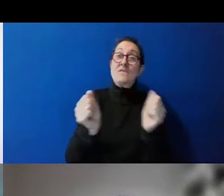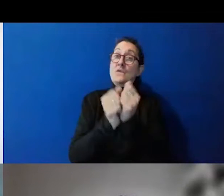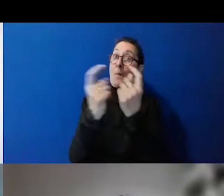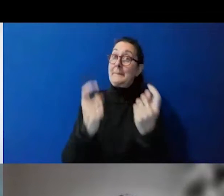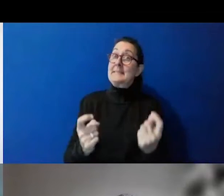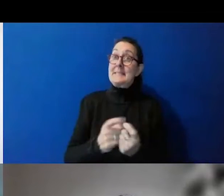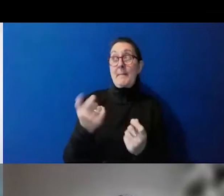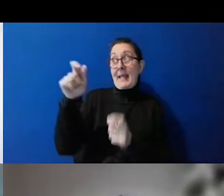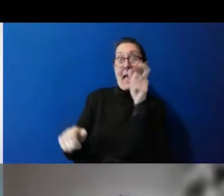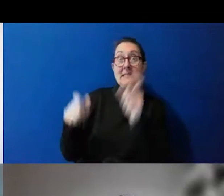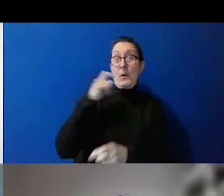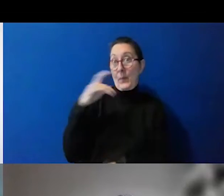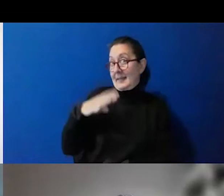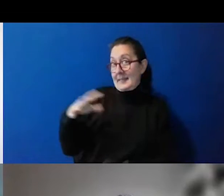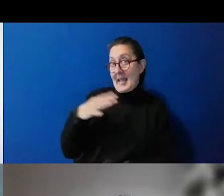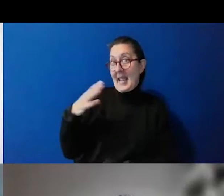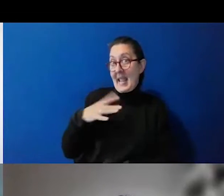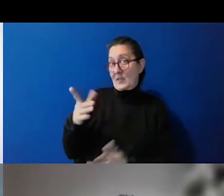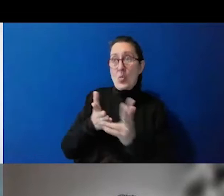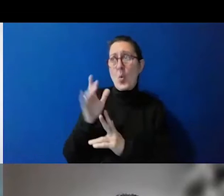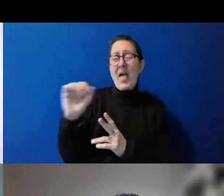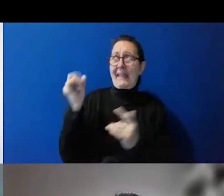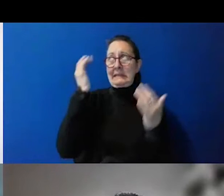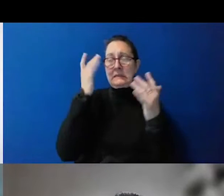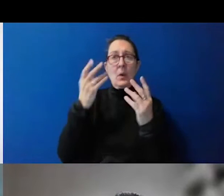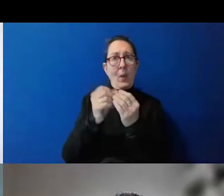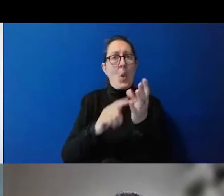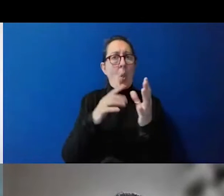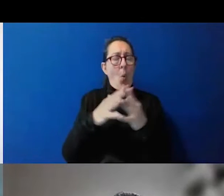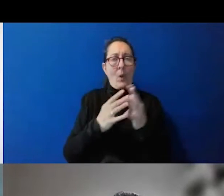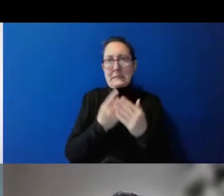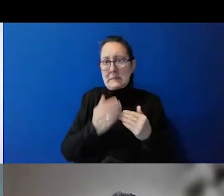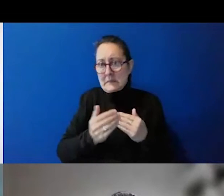uh throughout the course of their legal matter and for many customers particularly those with